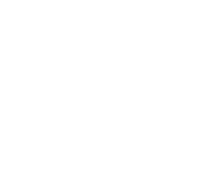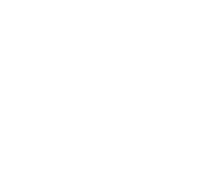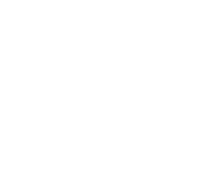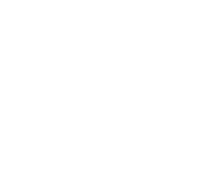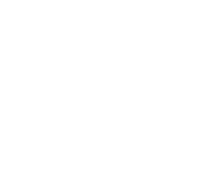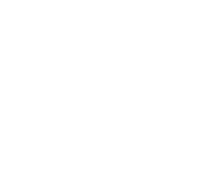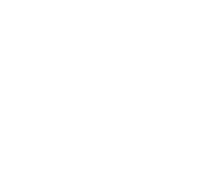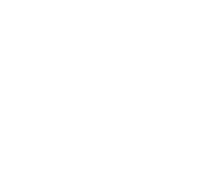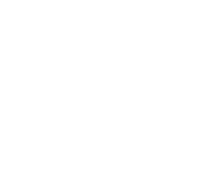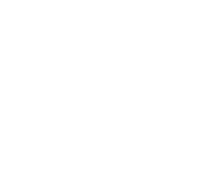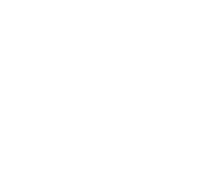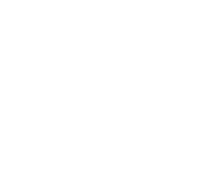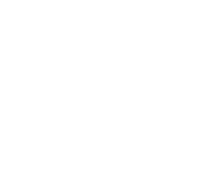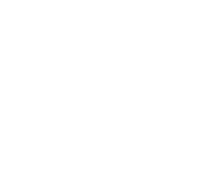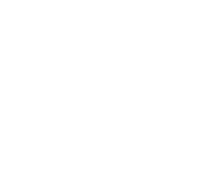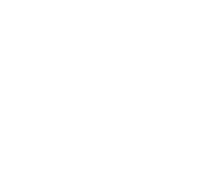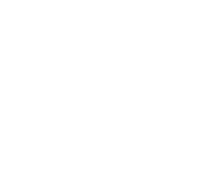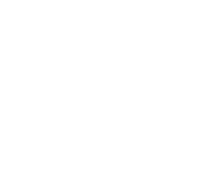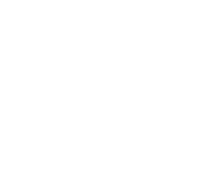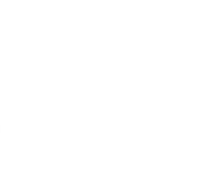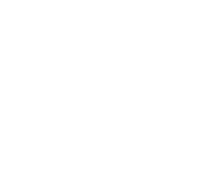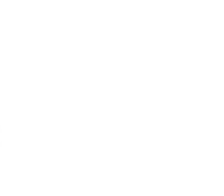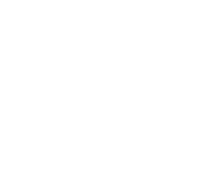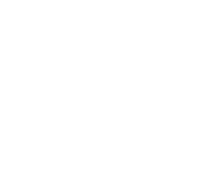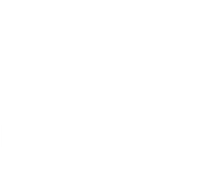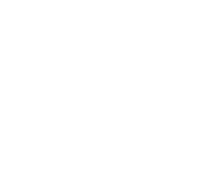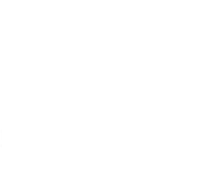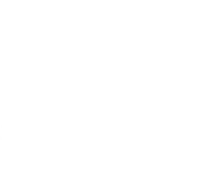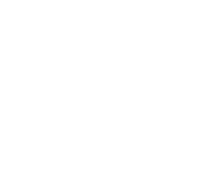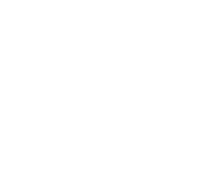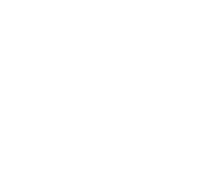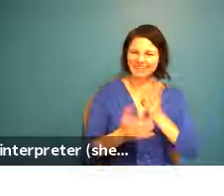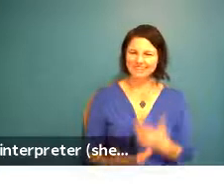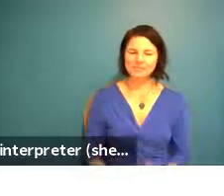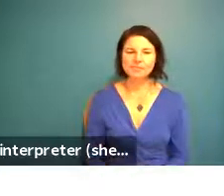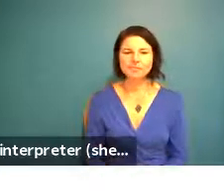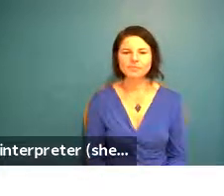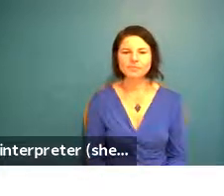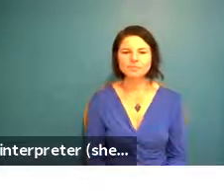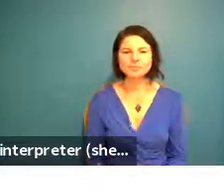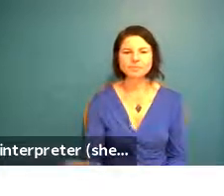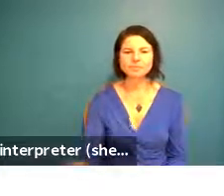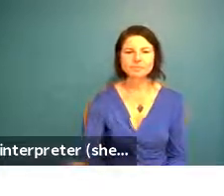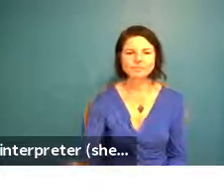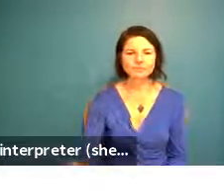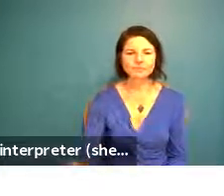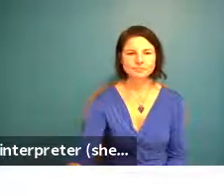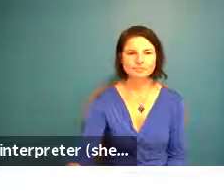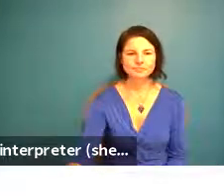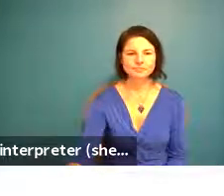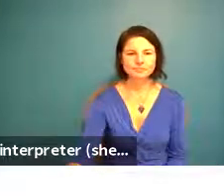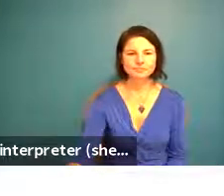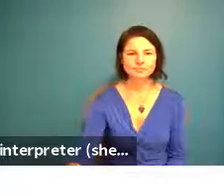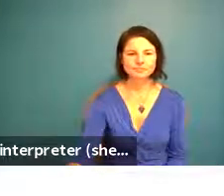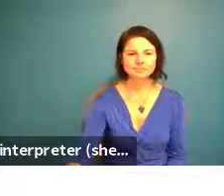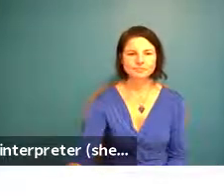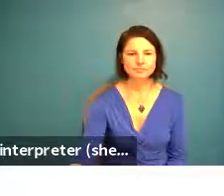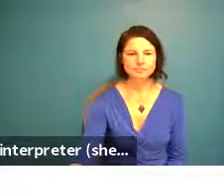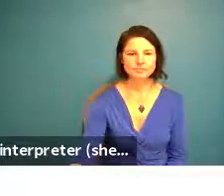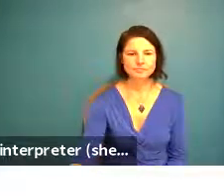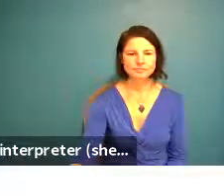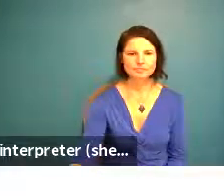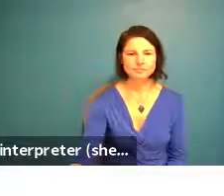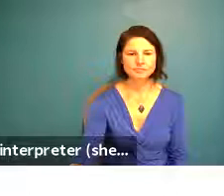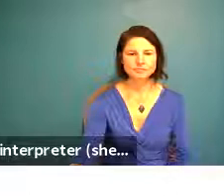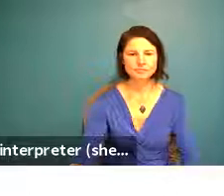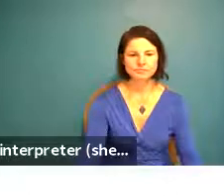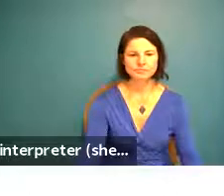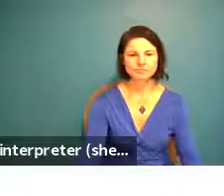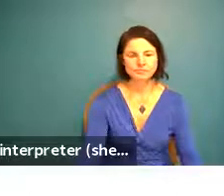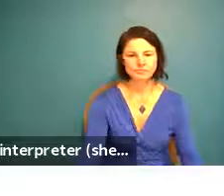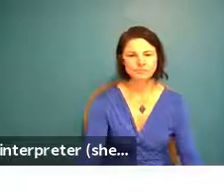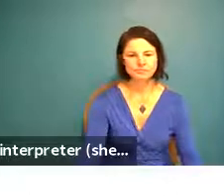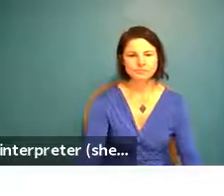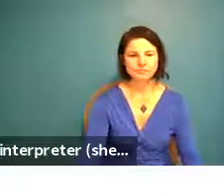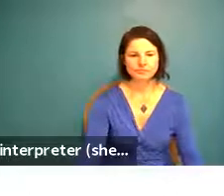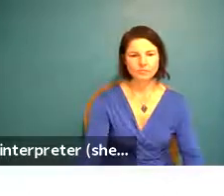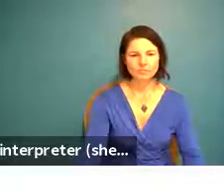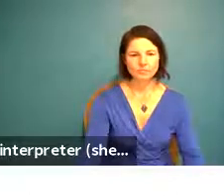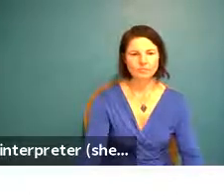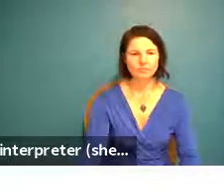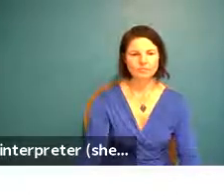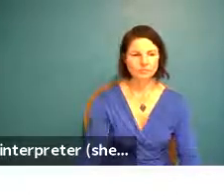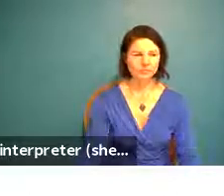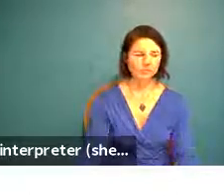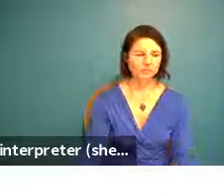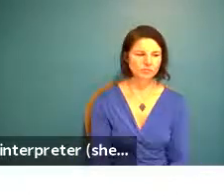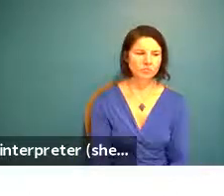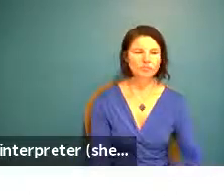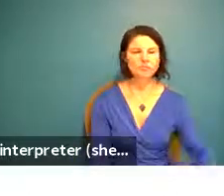female, and also this belief, unintentionally, well, accident. It basically believes that heterosexuality is superior,